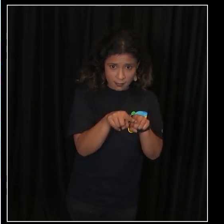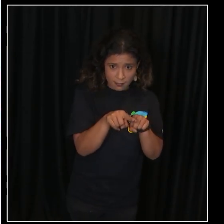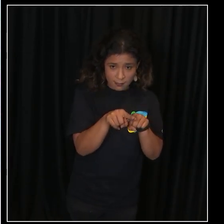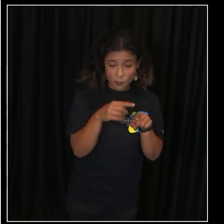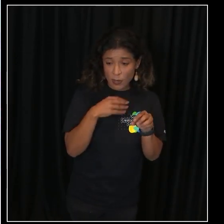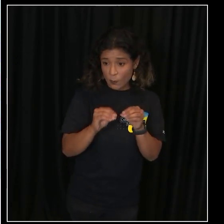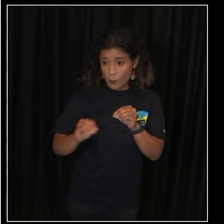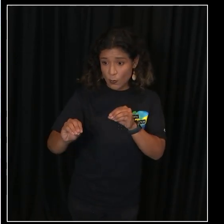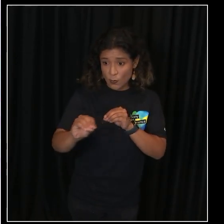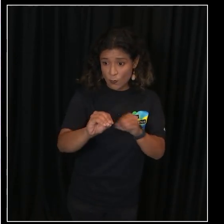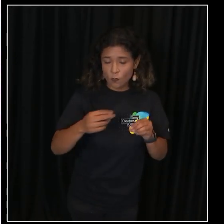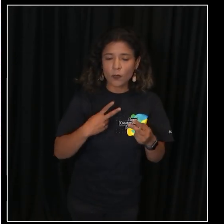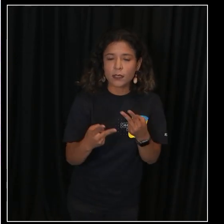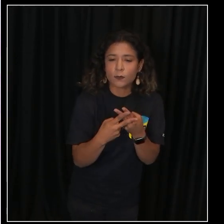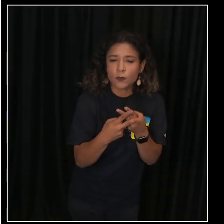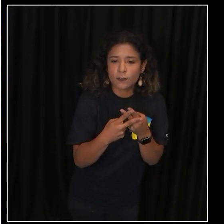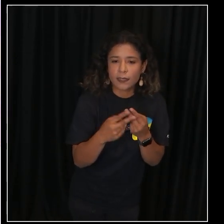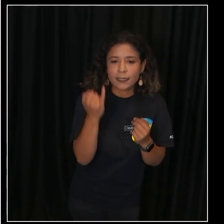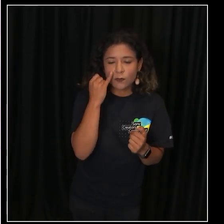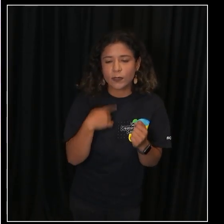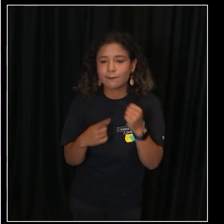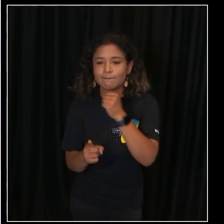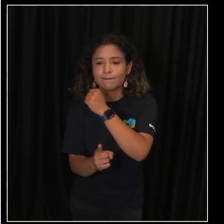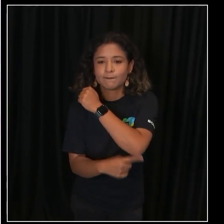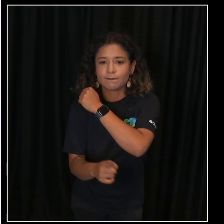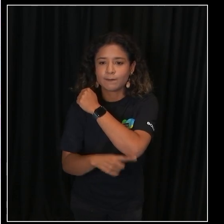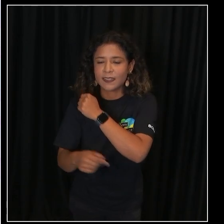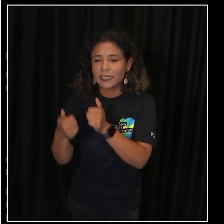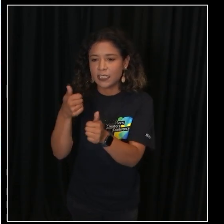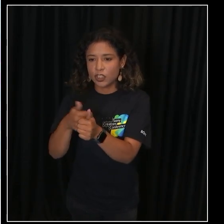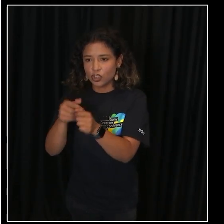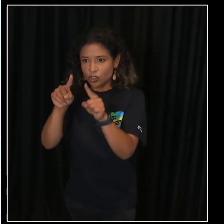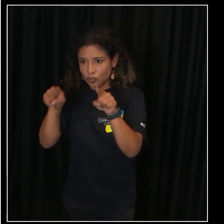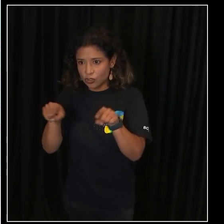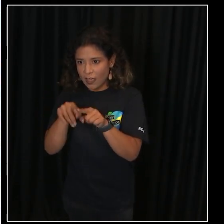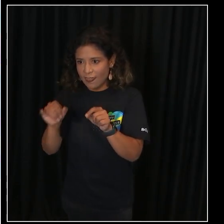we just preserve that by penalizing every triangle pair falling out of sync with one another.